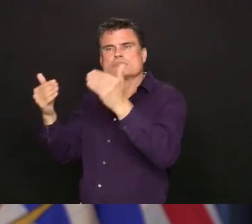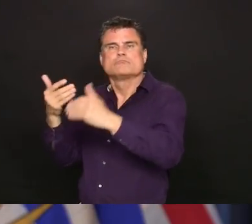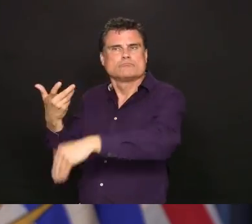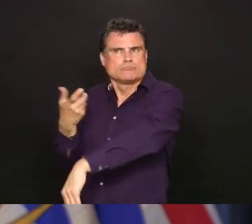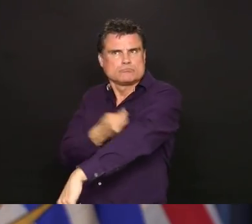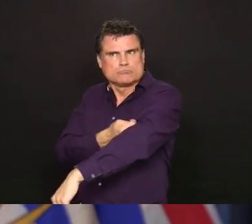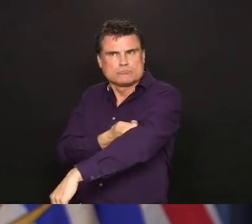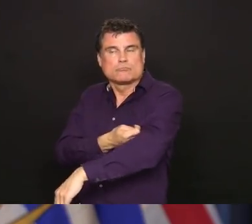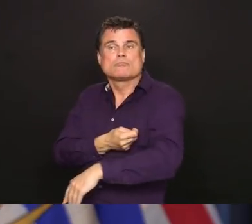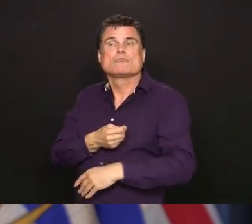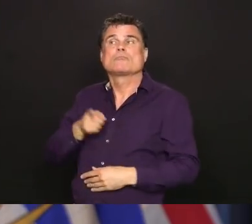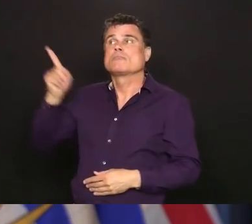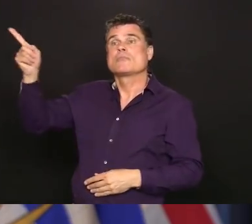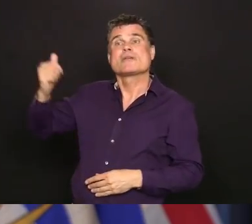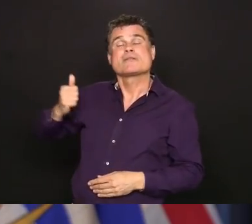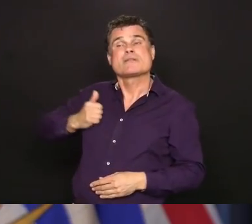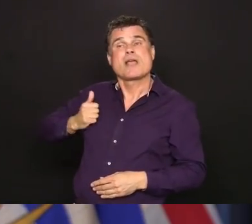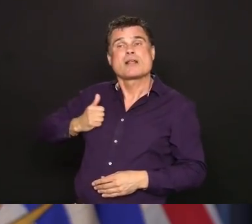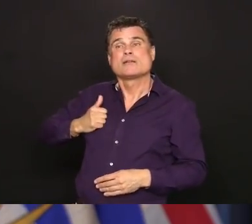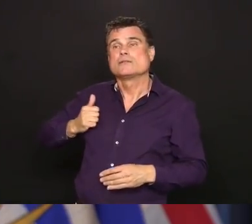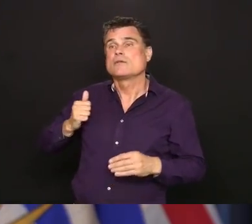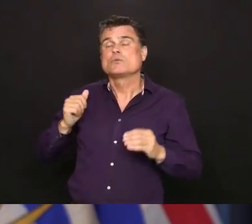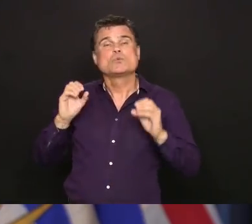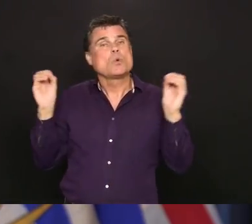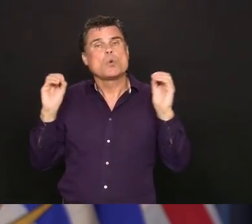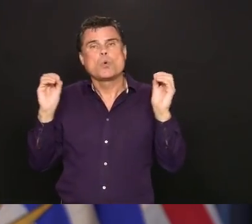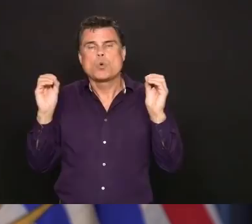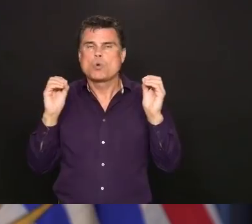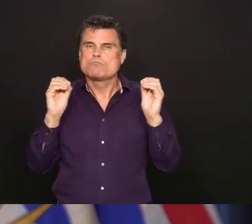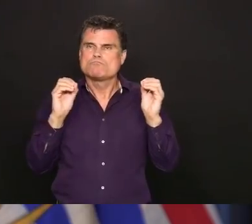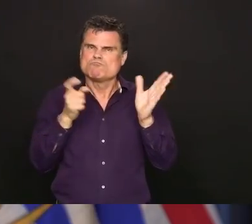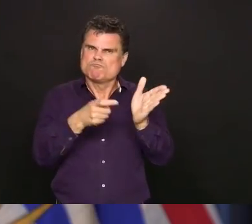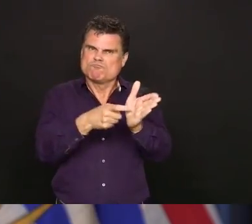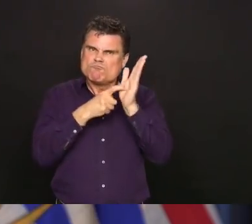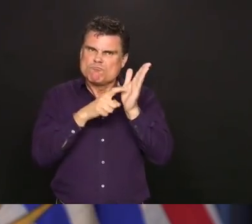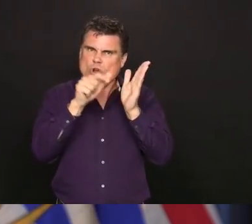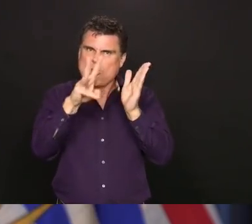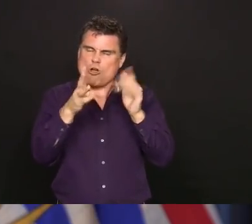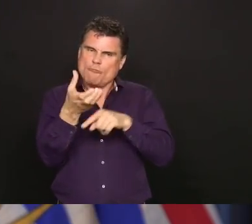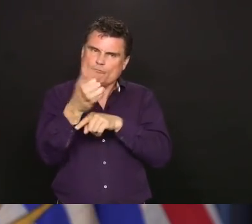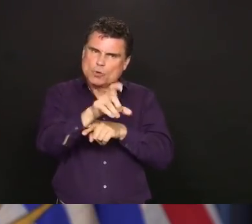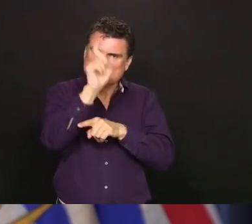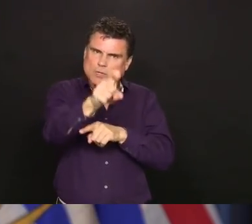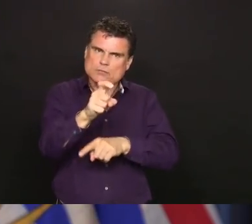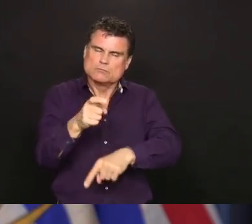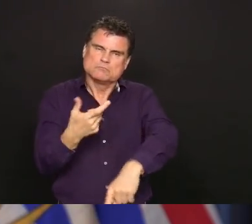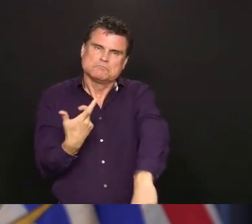immunization for this either. But it is incredibly important that we do what we can to protect